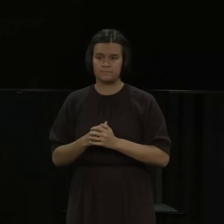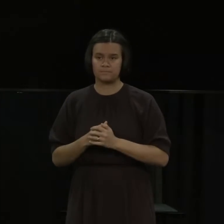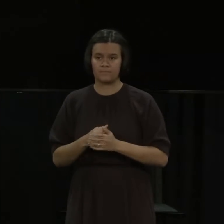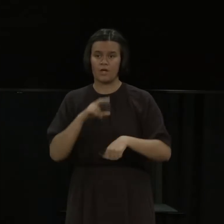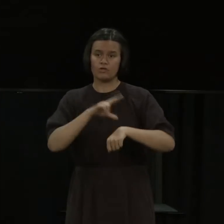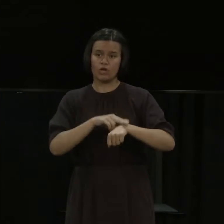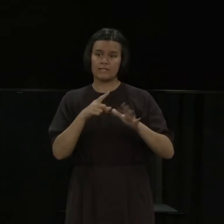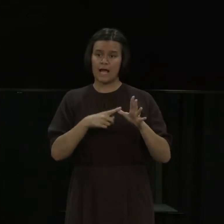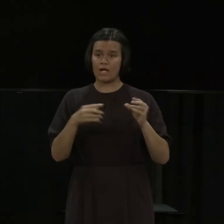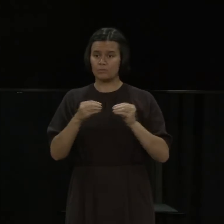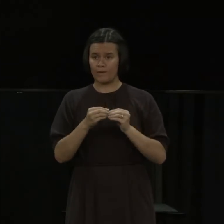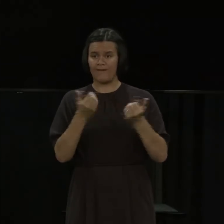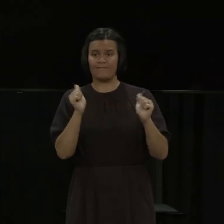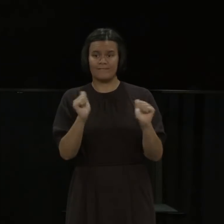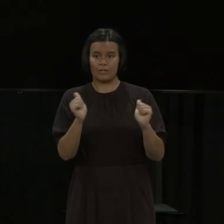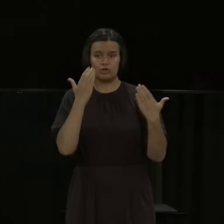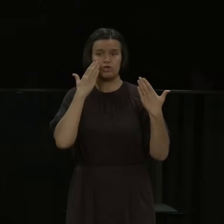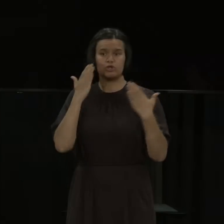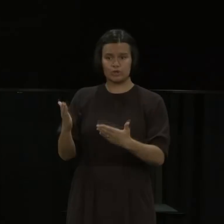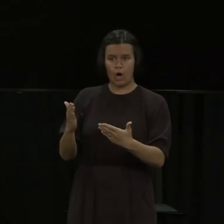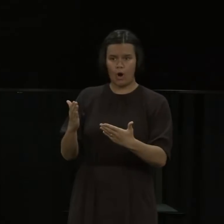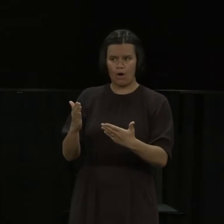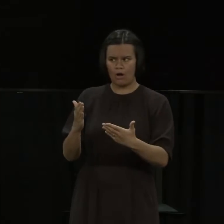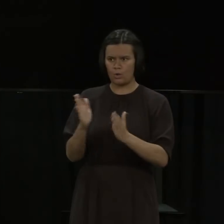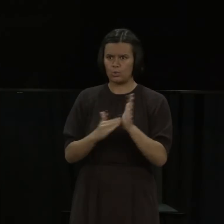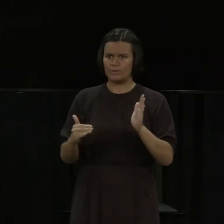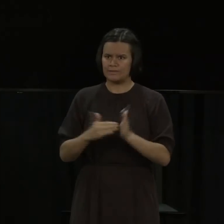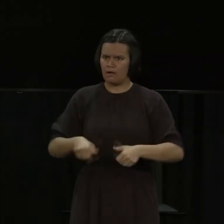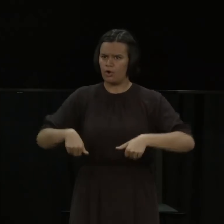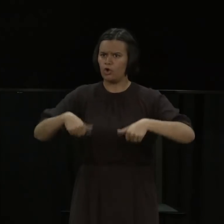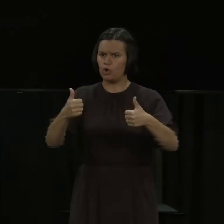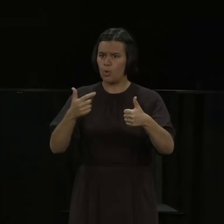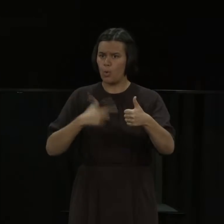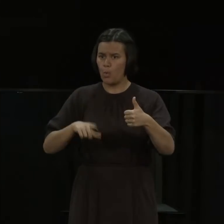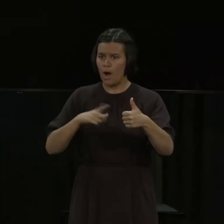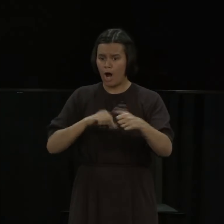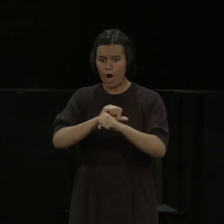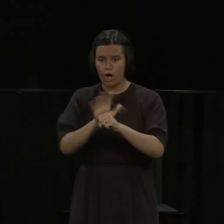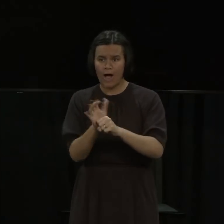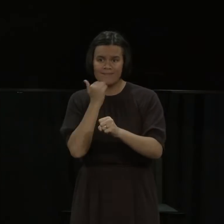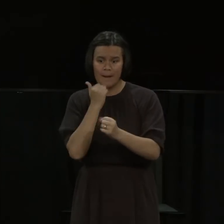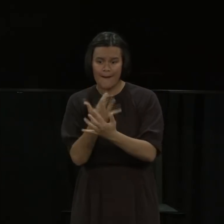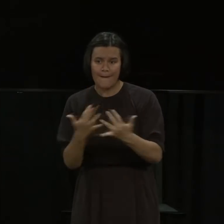Zealanders. We want to do this in a managed